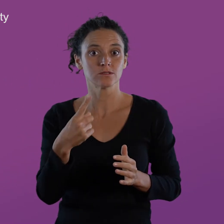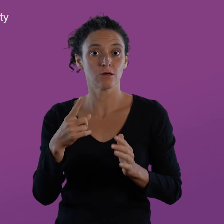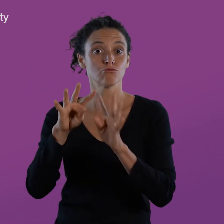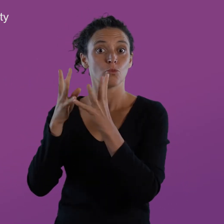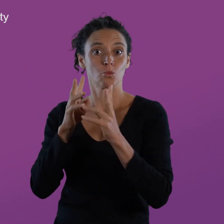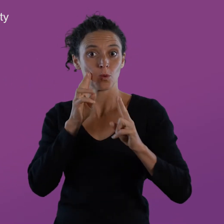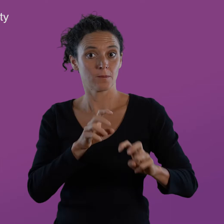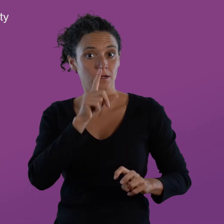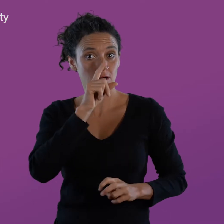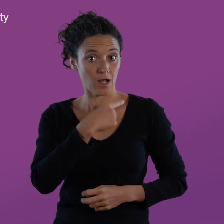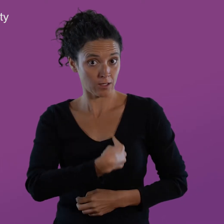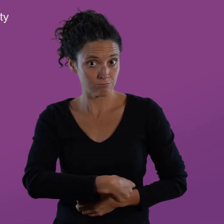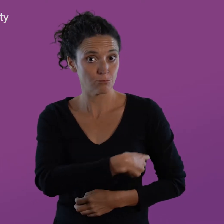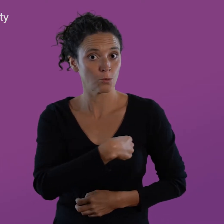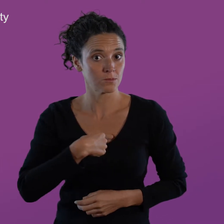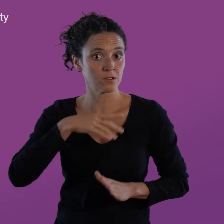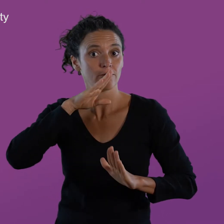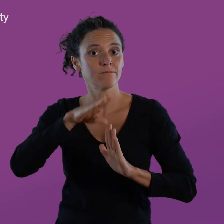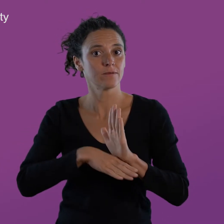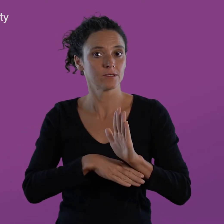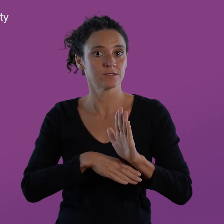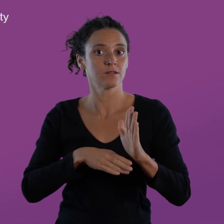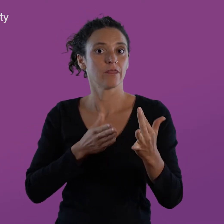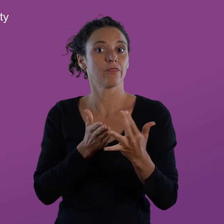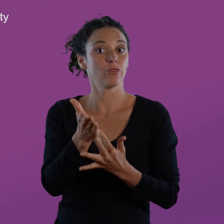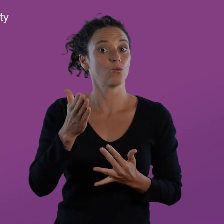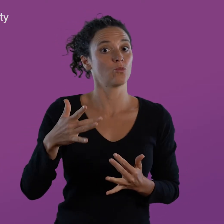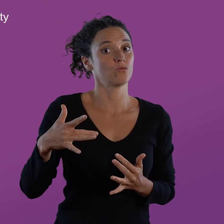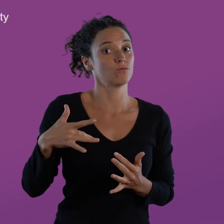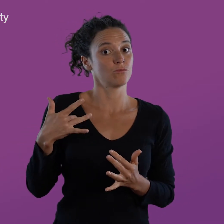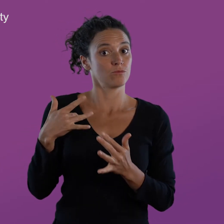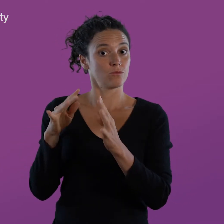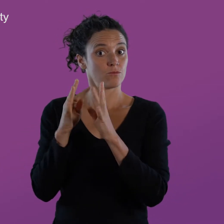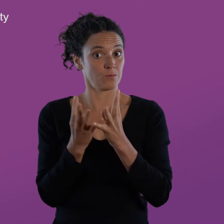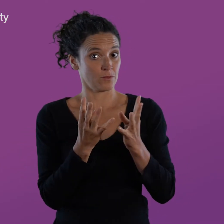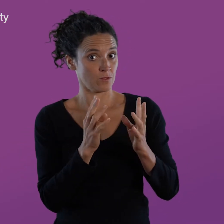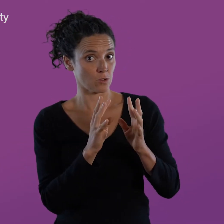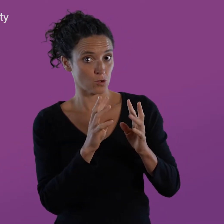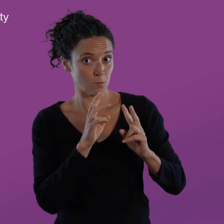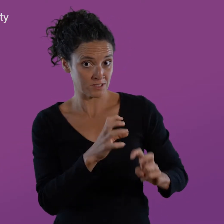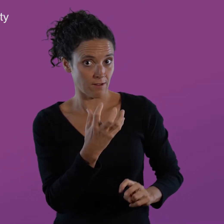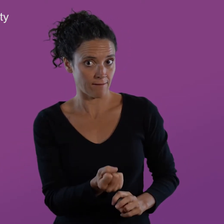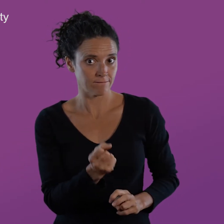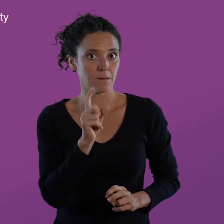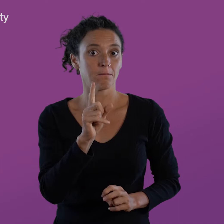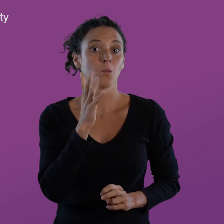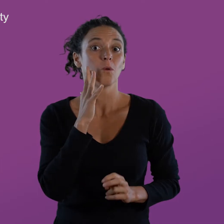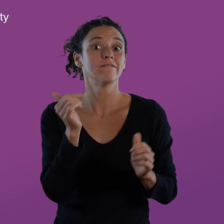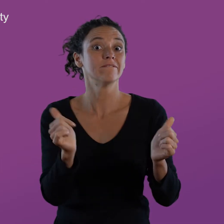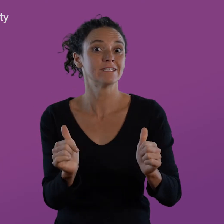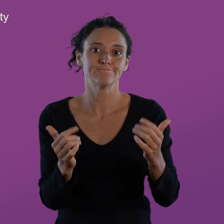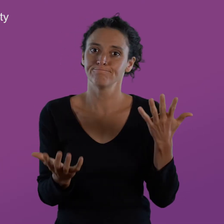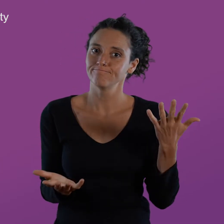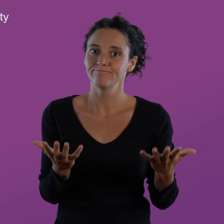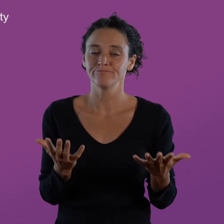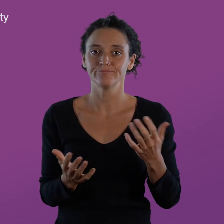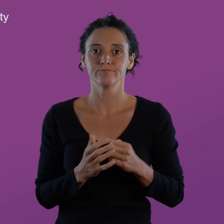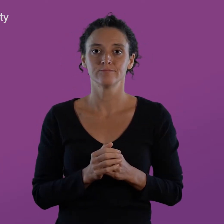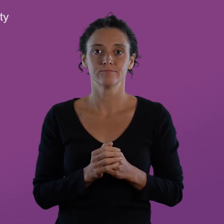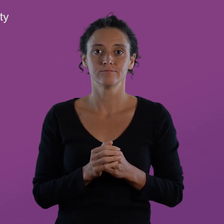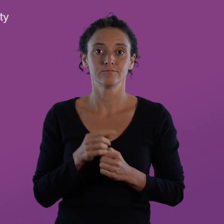the Royal Commission can only guarantee confidentiality while the Royal Commission exists.